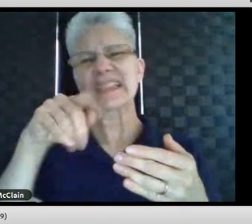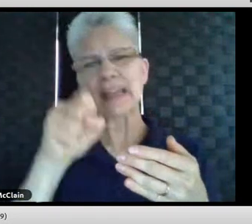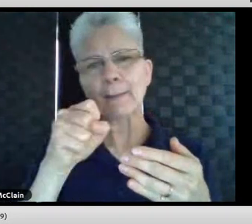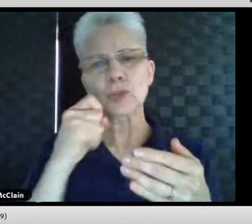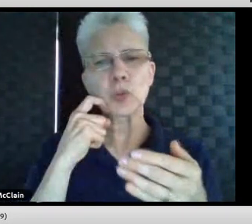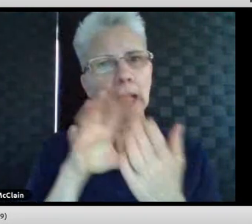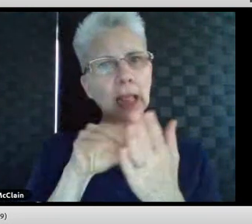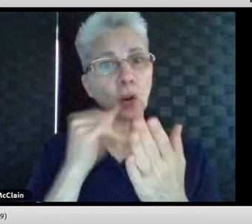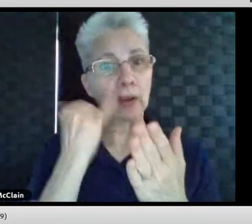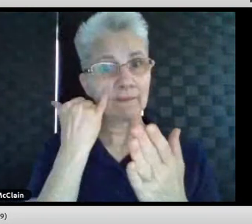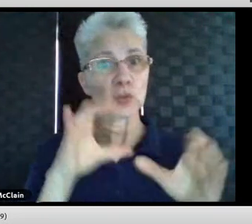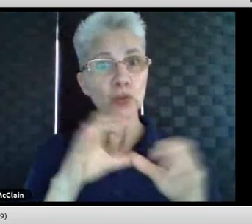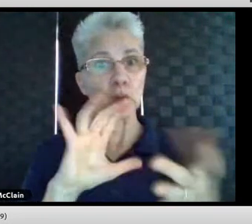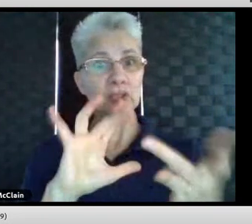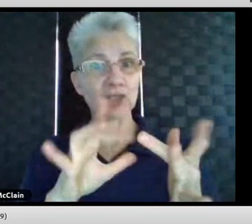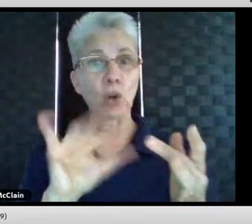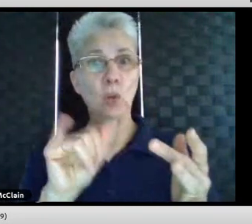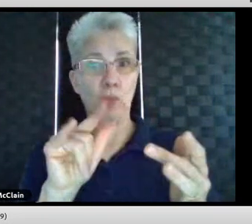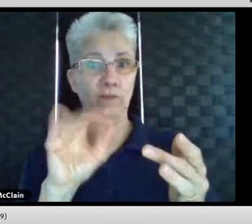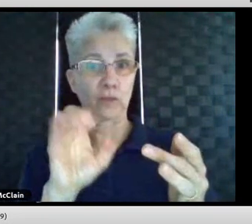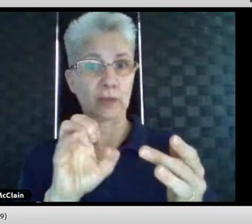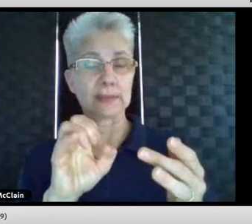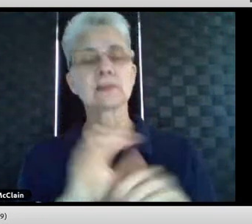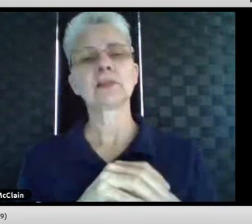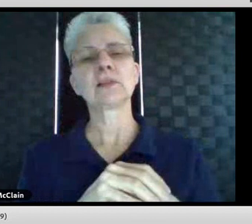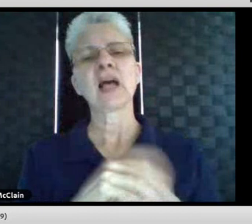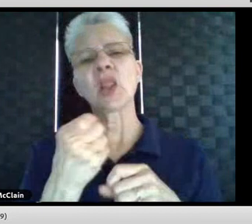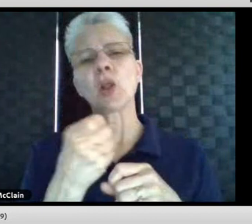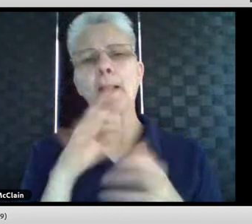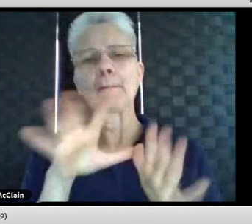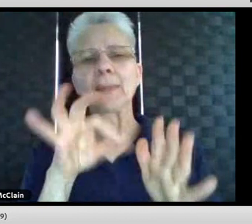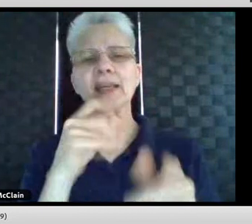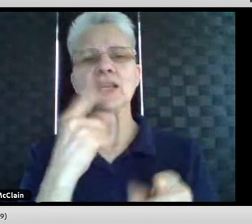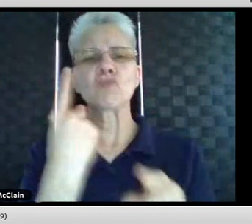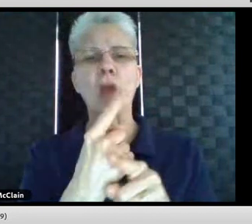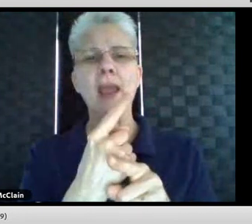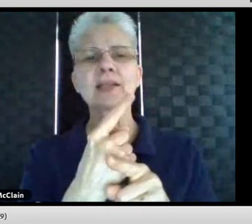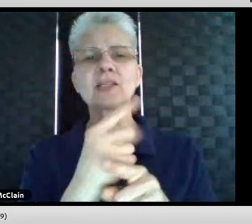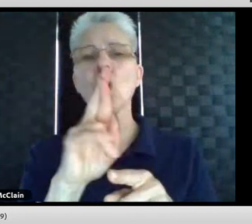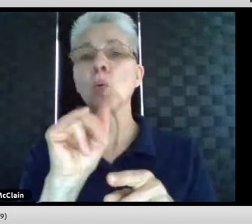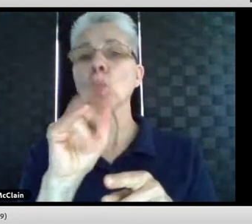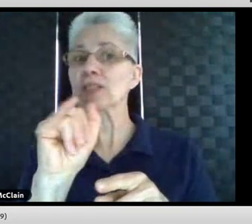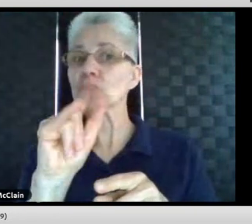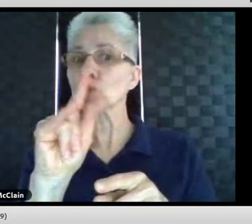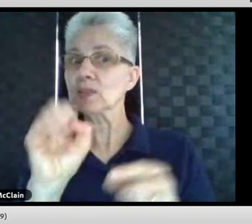if you do digital reference, a little bit about picking the right resources. Of course, that could be a whole nother 25,